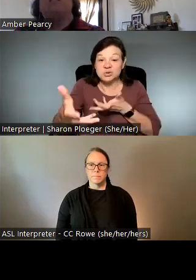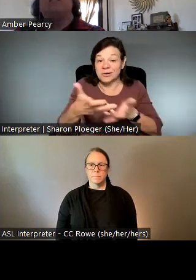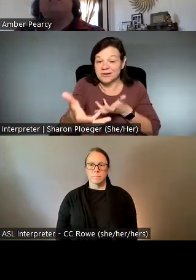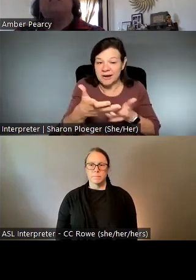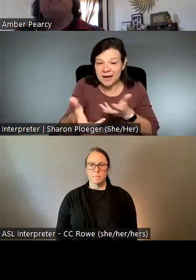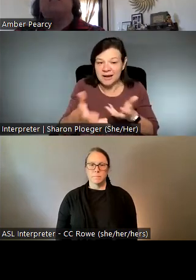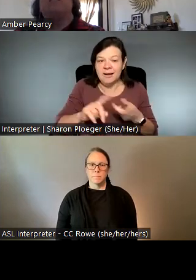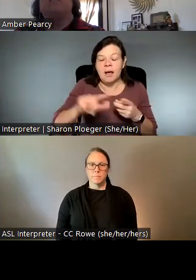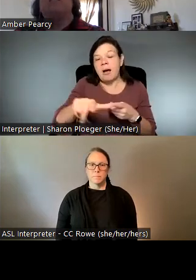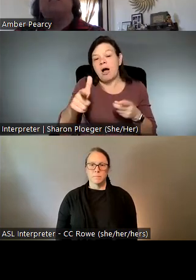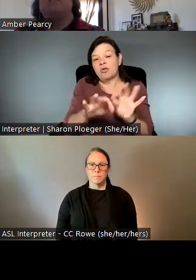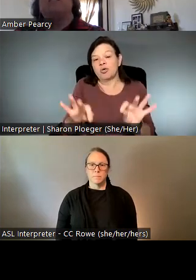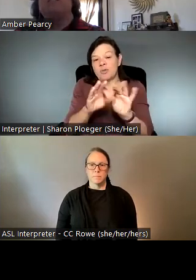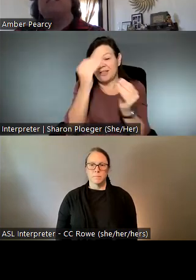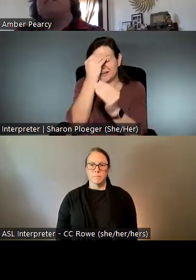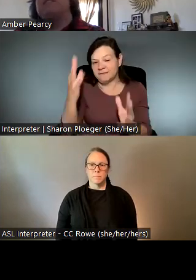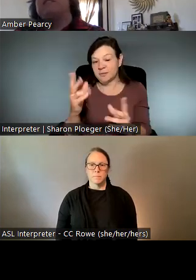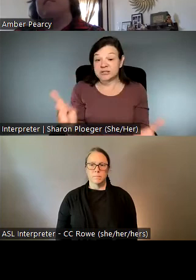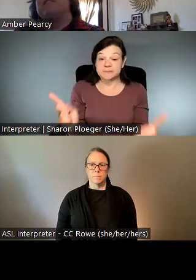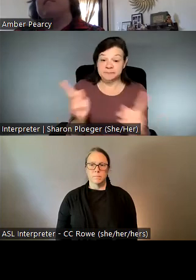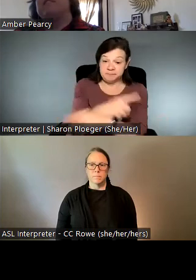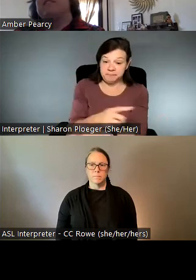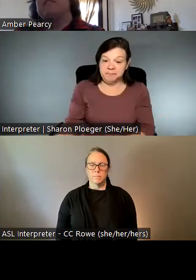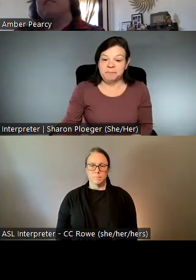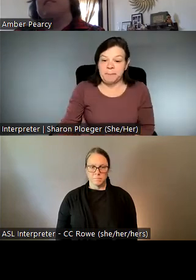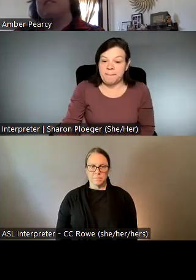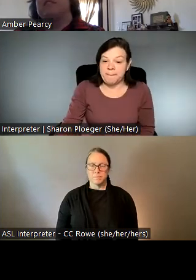other relevant information. One to two sentences recommended.